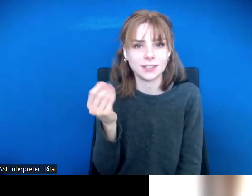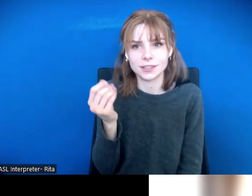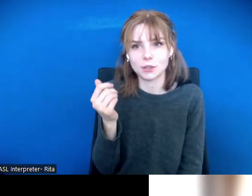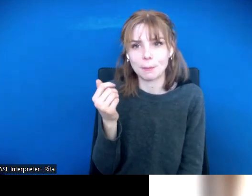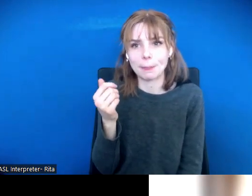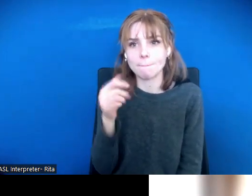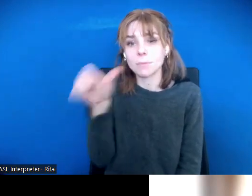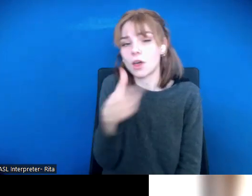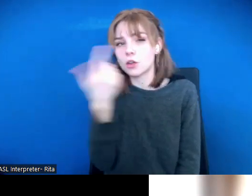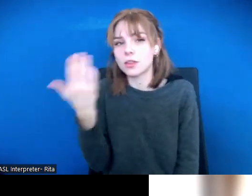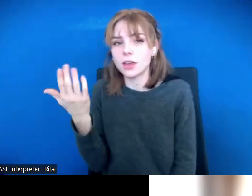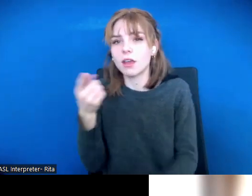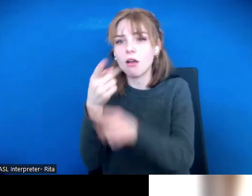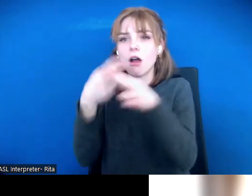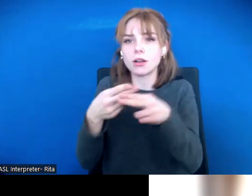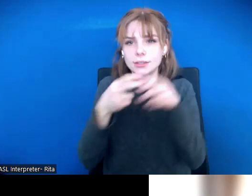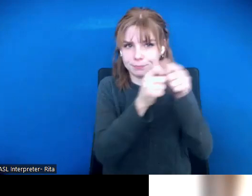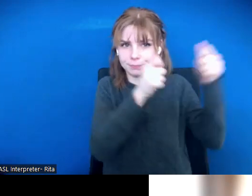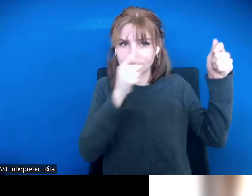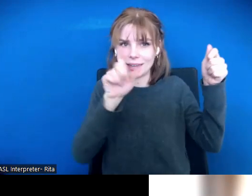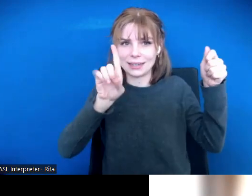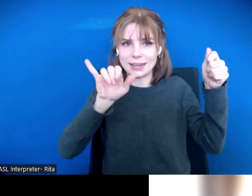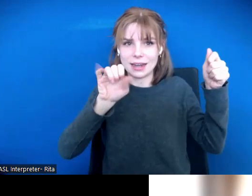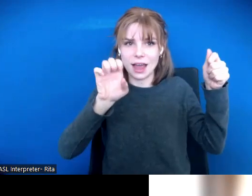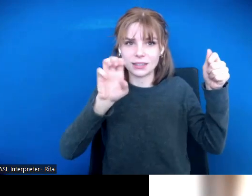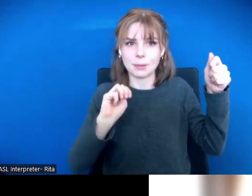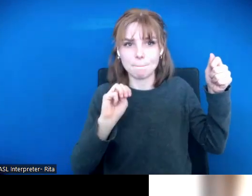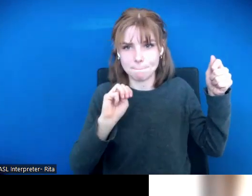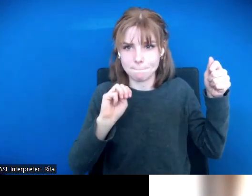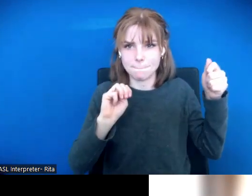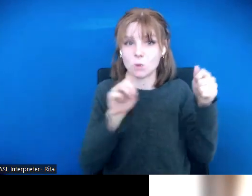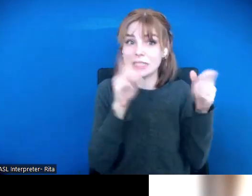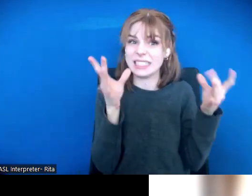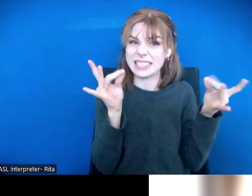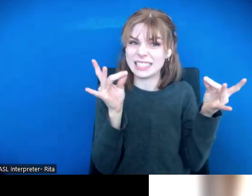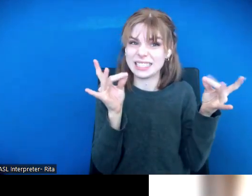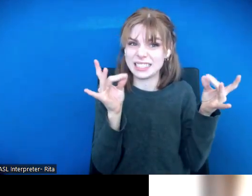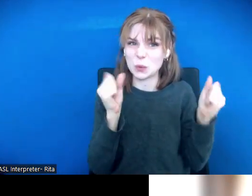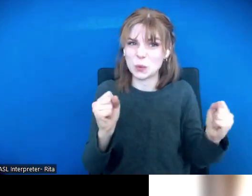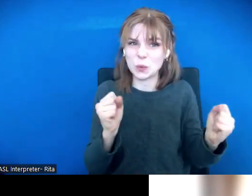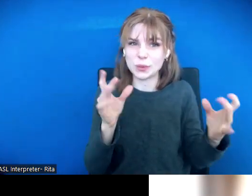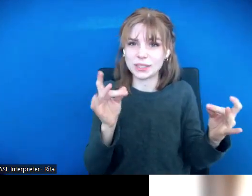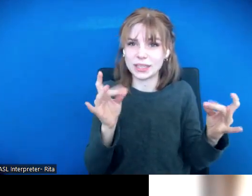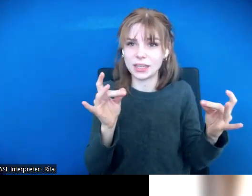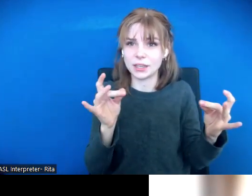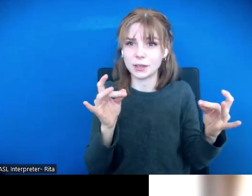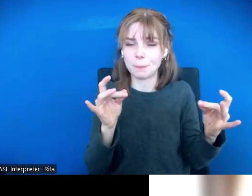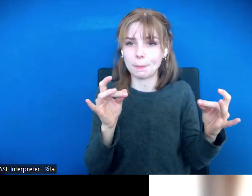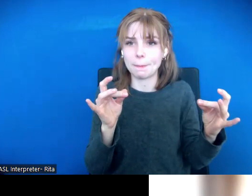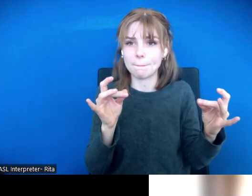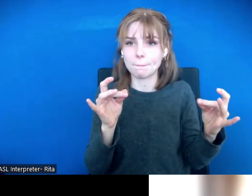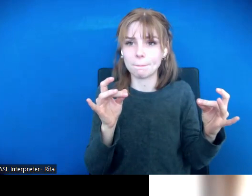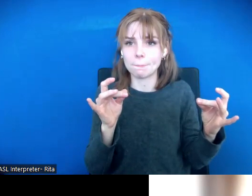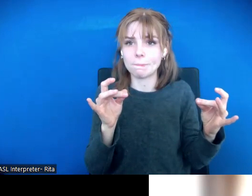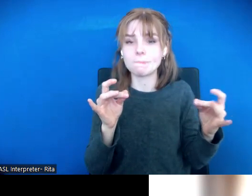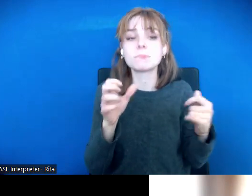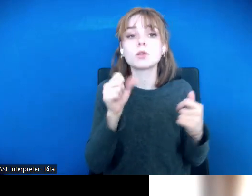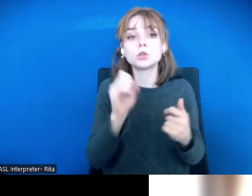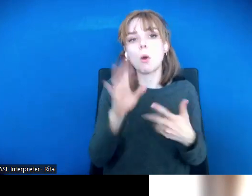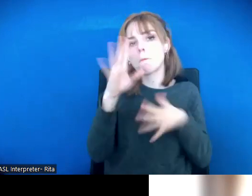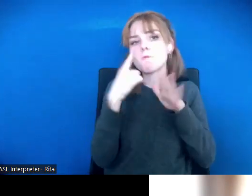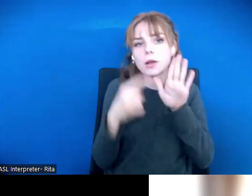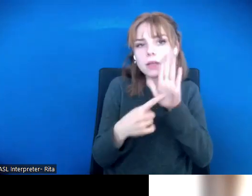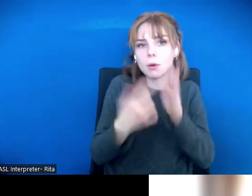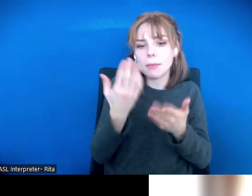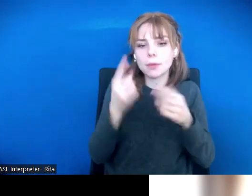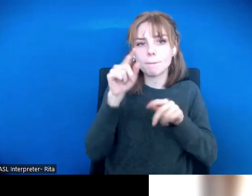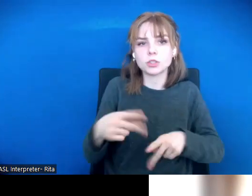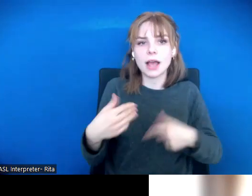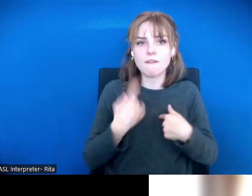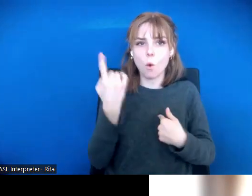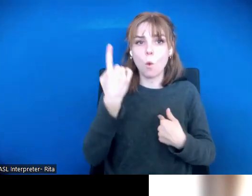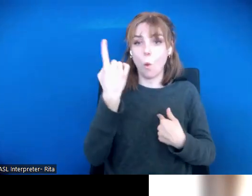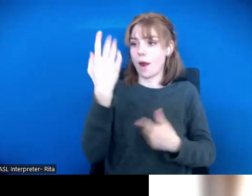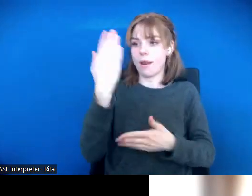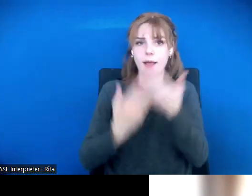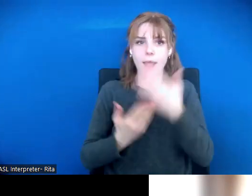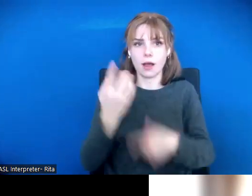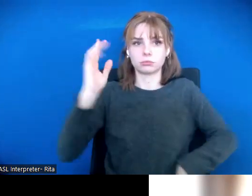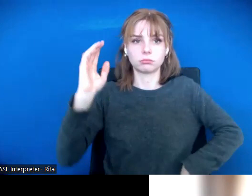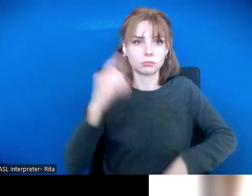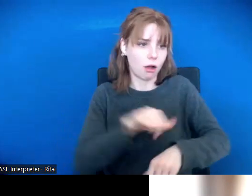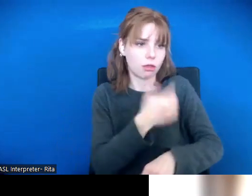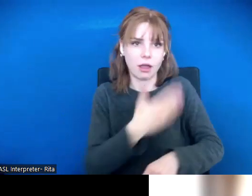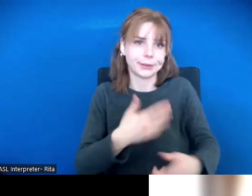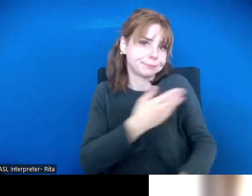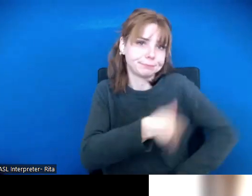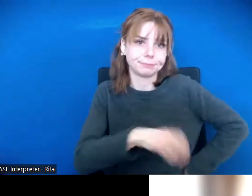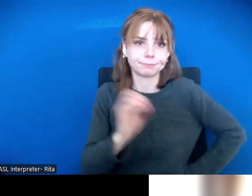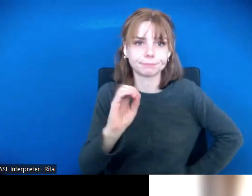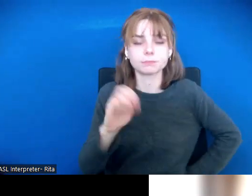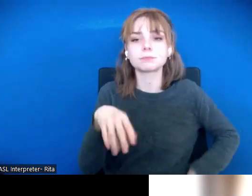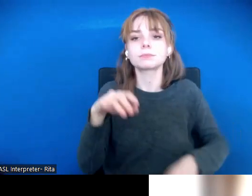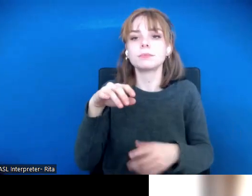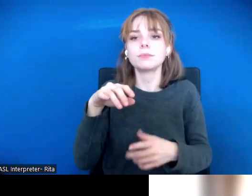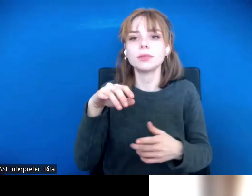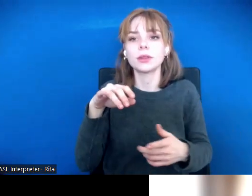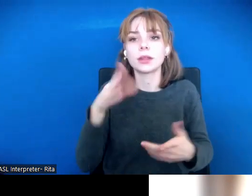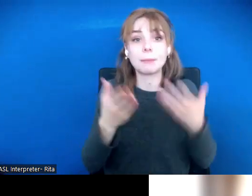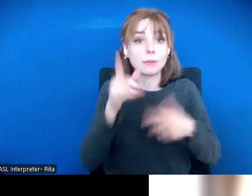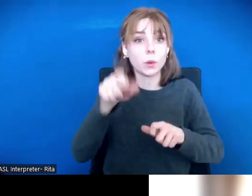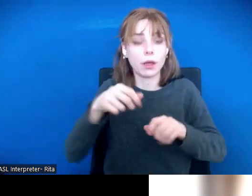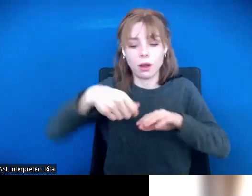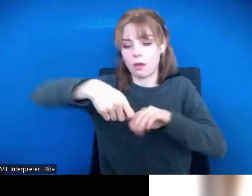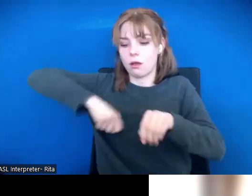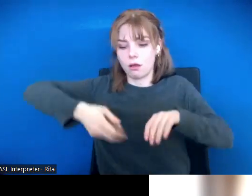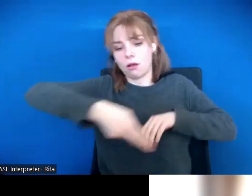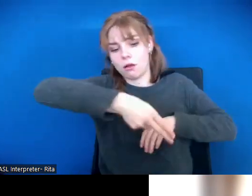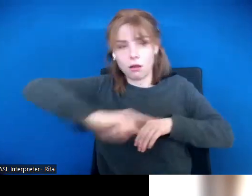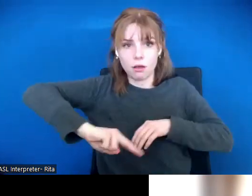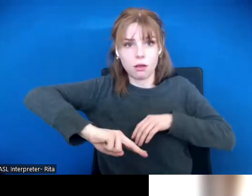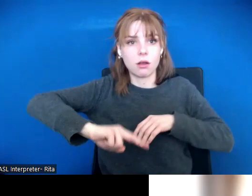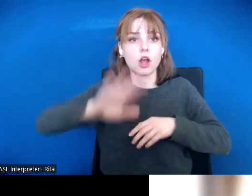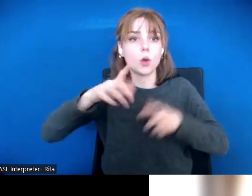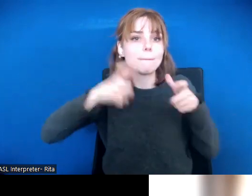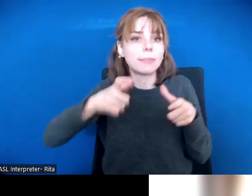time gripping on something. I find that I fidget with it all the time. This is a low-cost piece of tech. Here's another example.